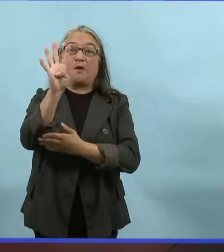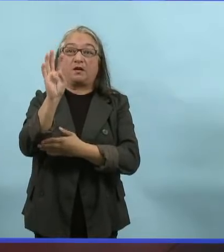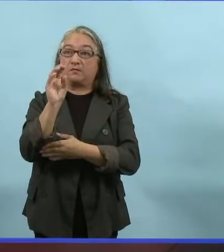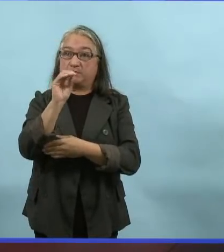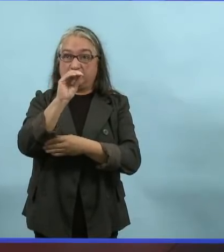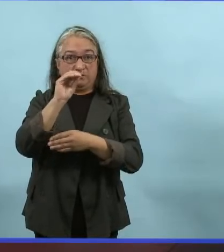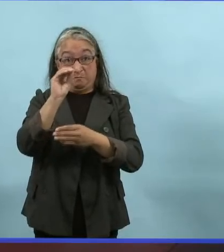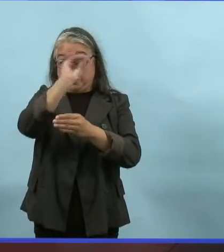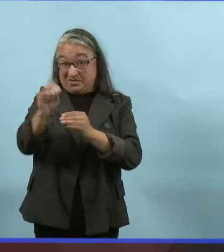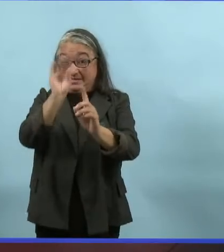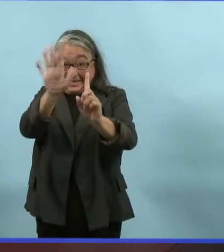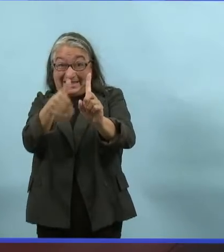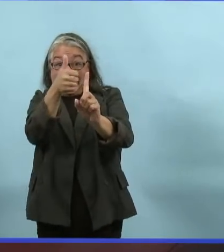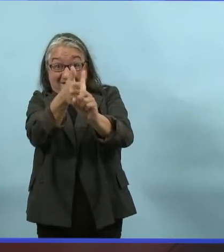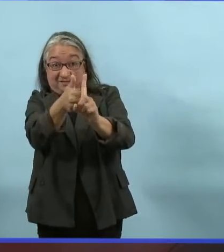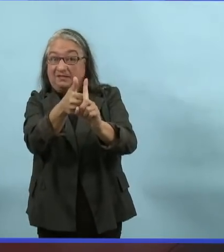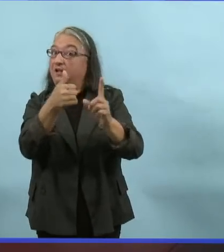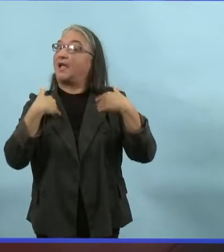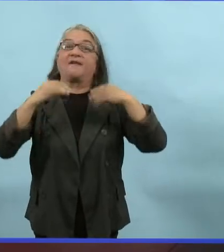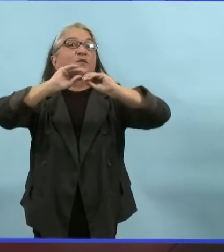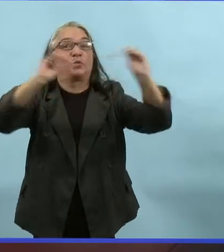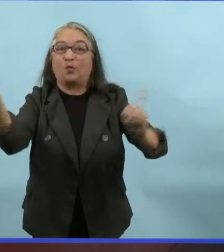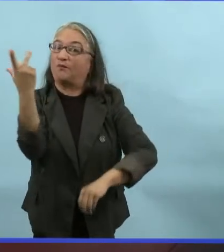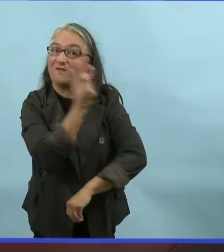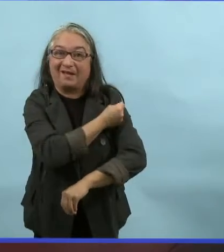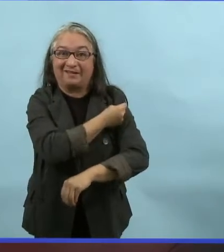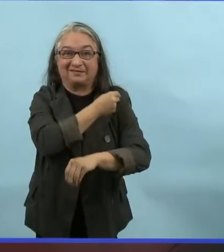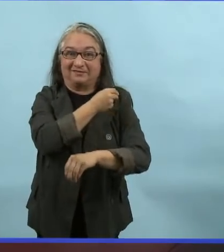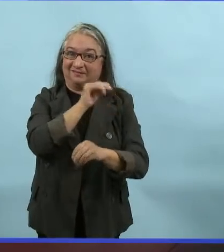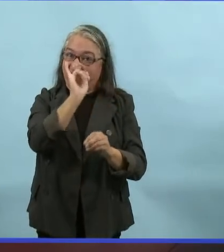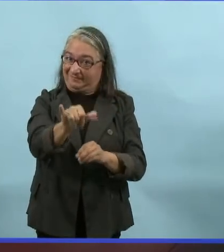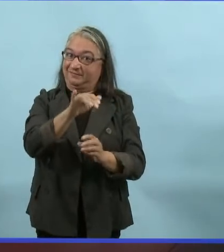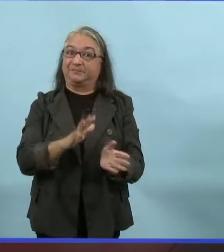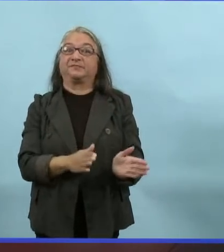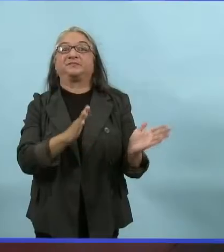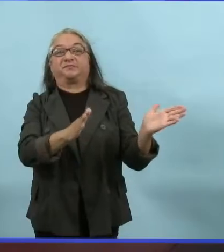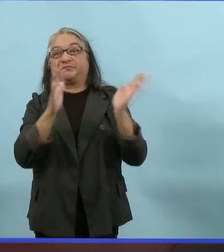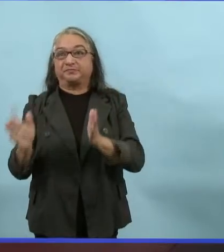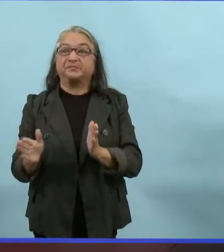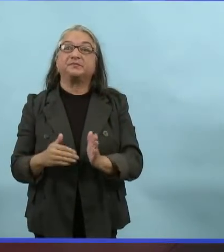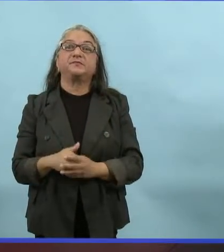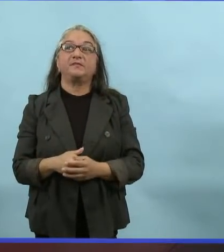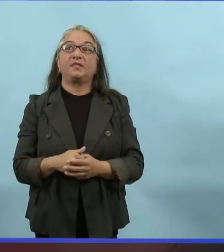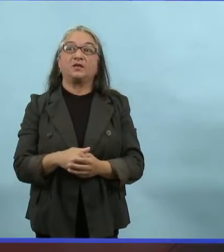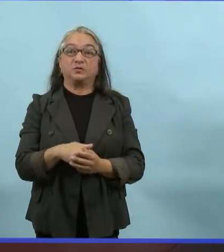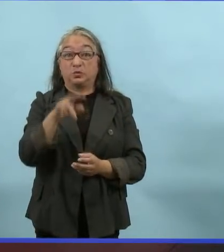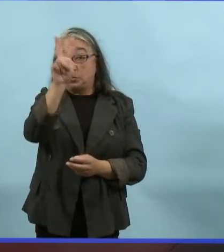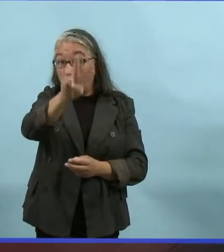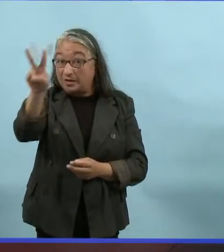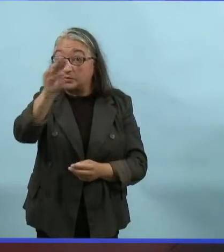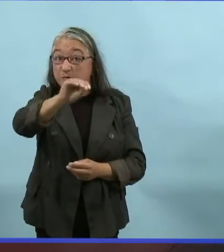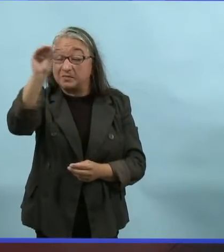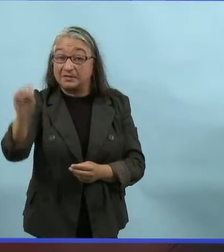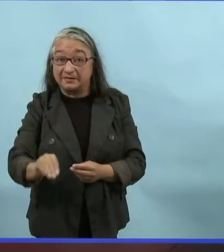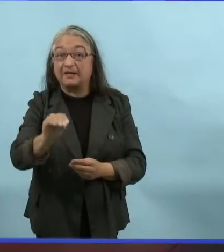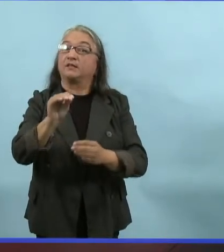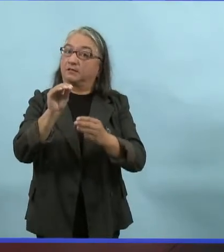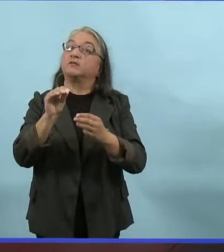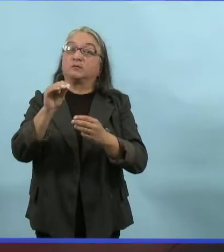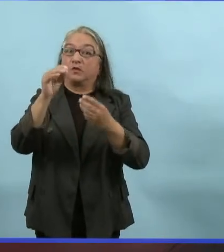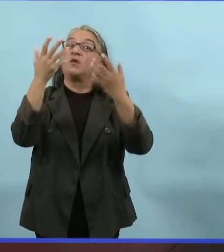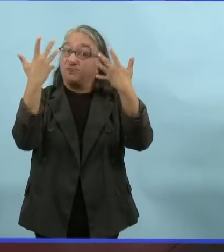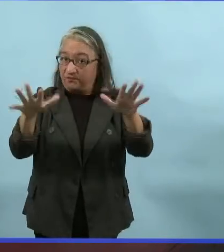result was within two weeks of that of that dose 90 percent of those or 90 of those 412